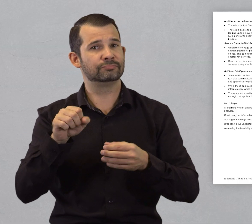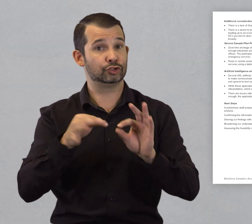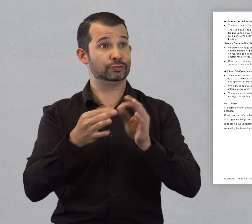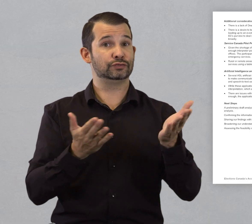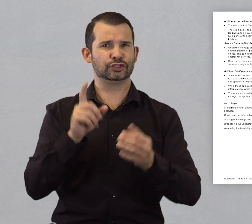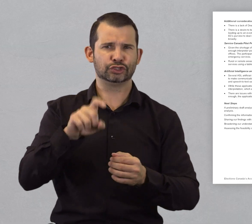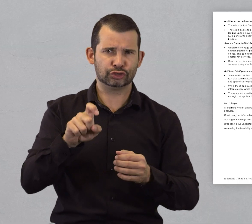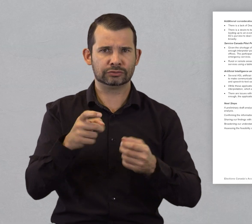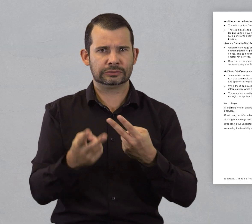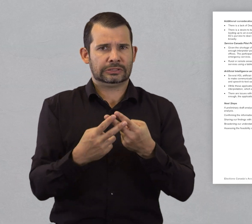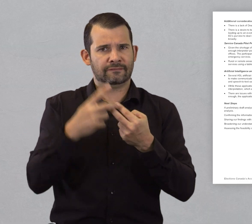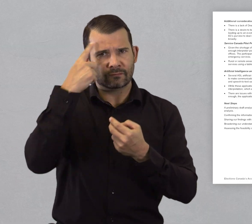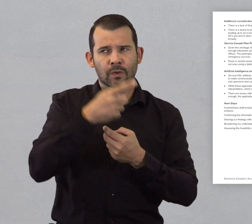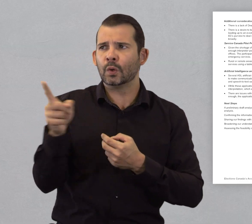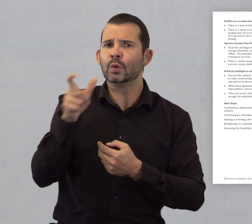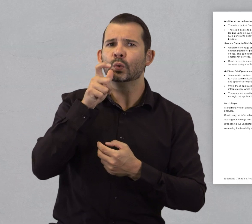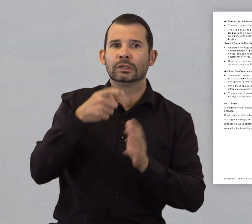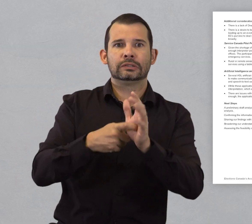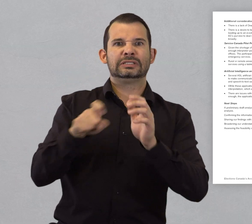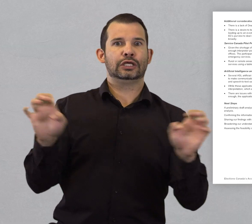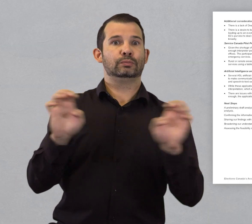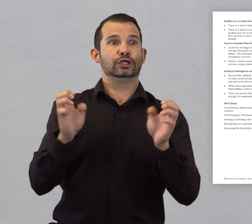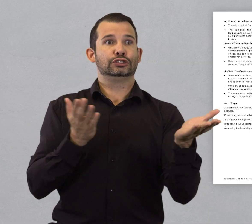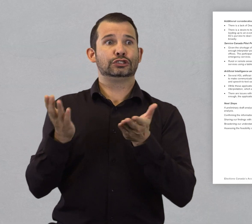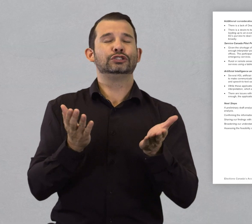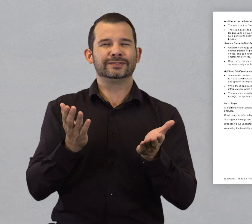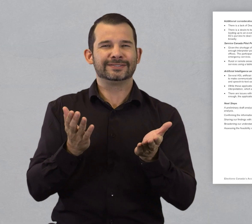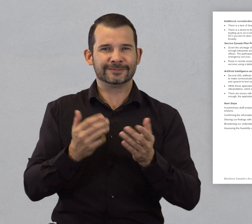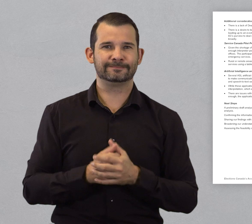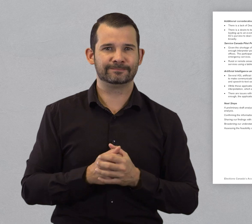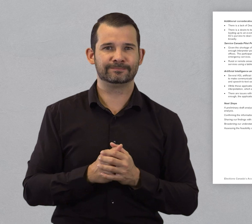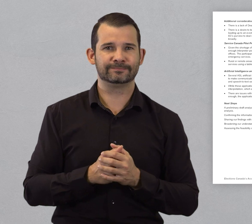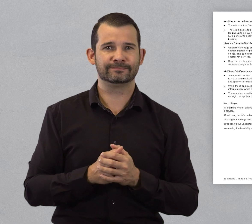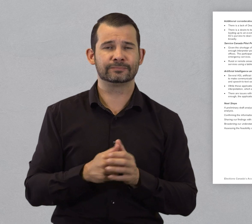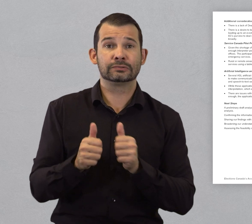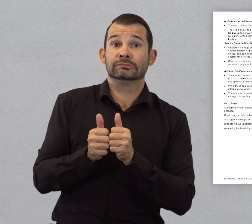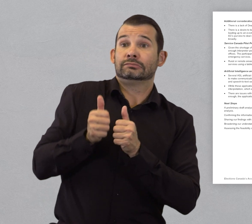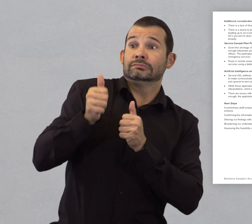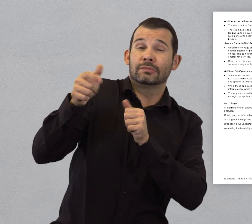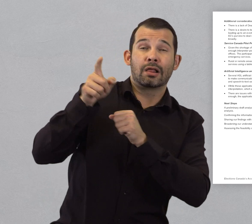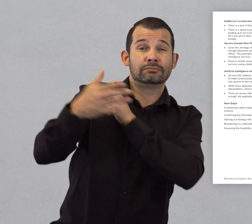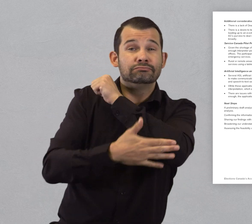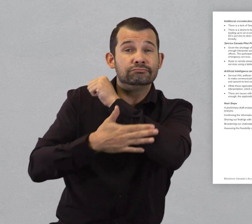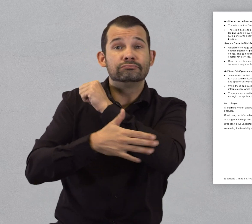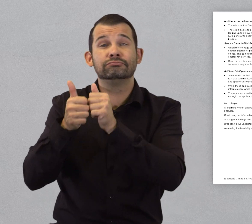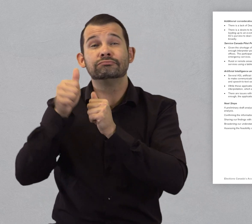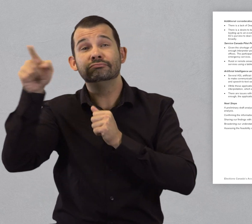saved for those who require emergency services. • Rural or remote areas could face connectivity